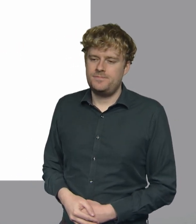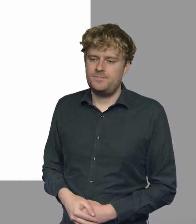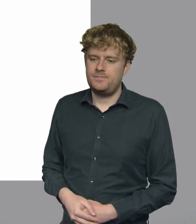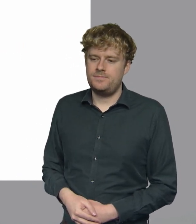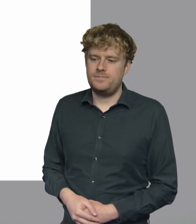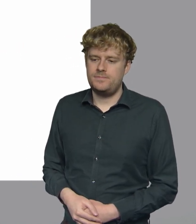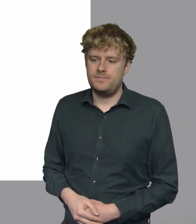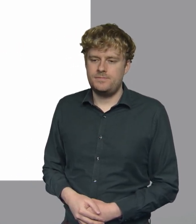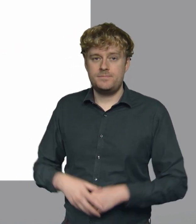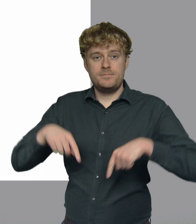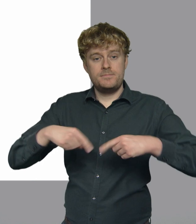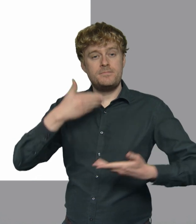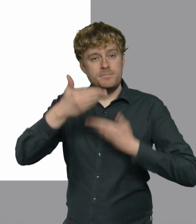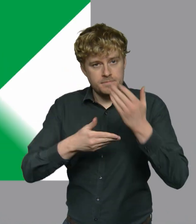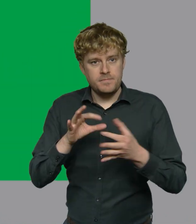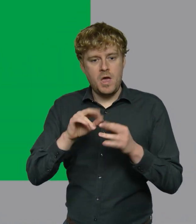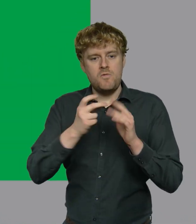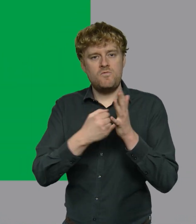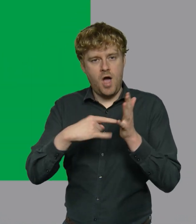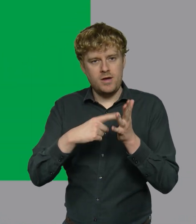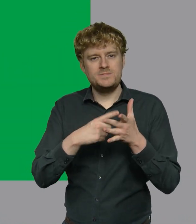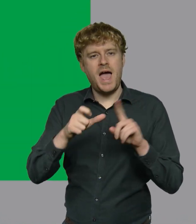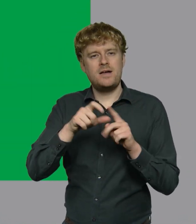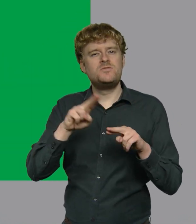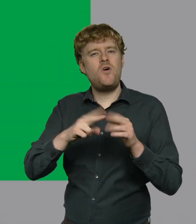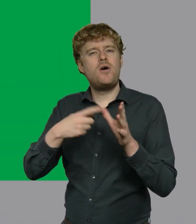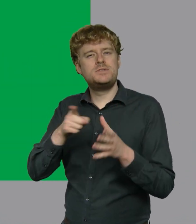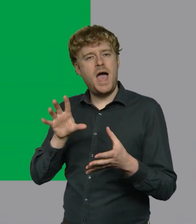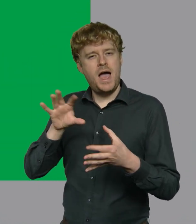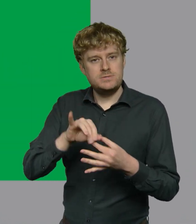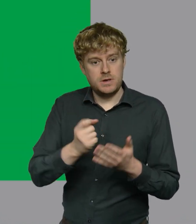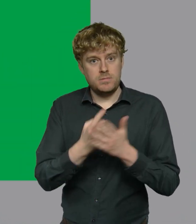This video will demonstrate the first aid steps you should take to help a casualty who is bleeding